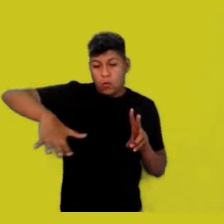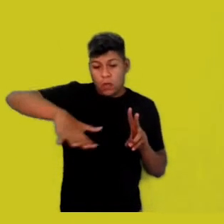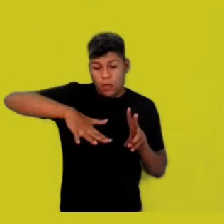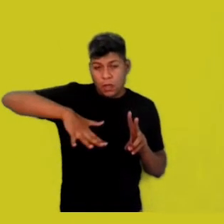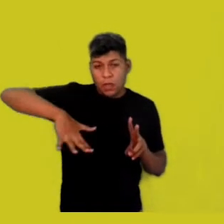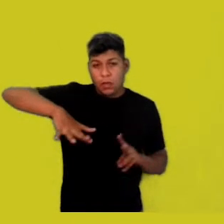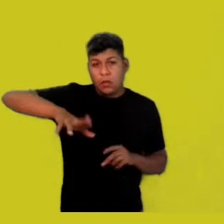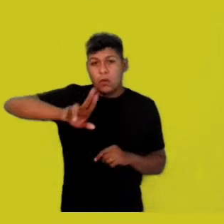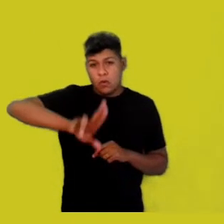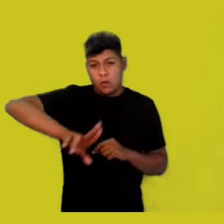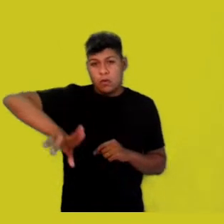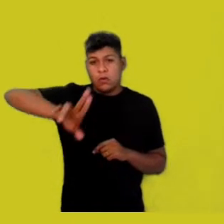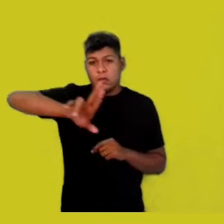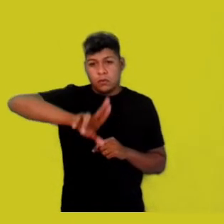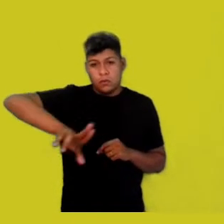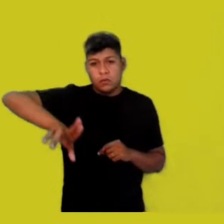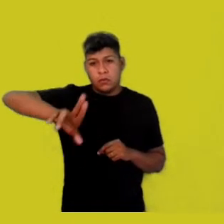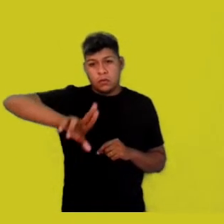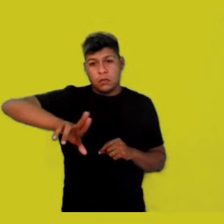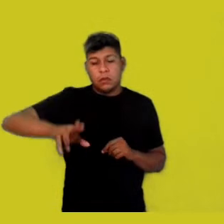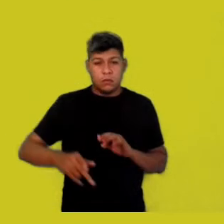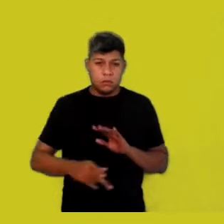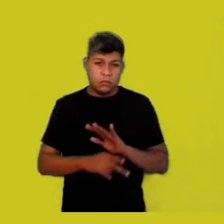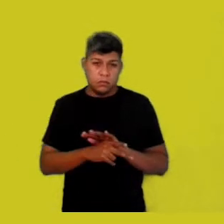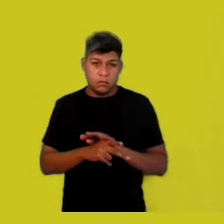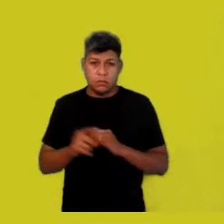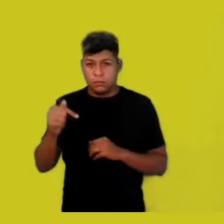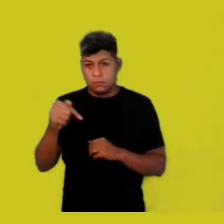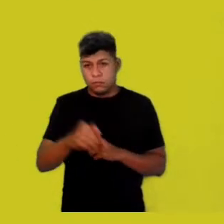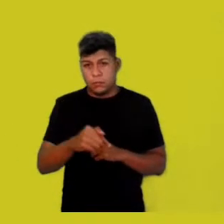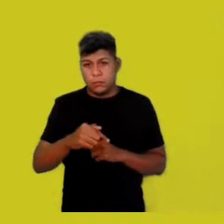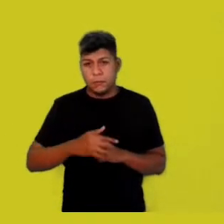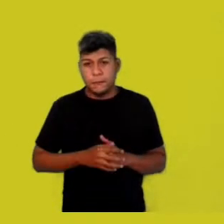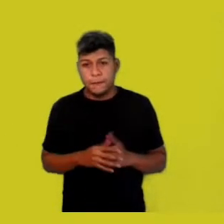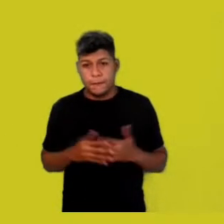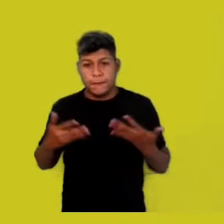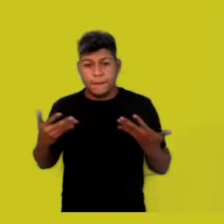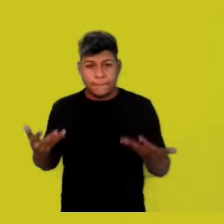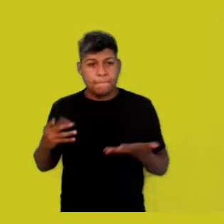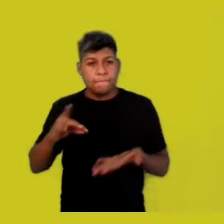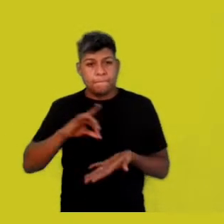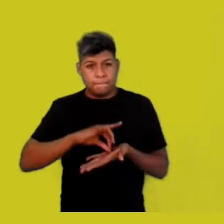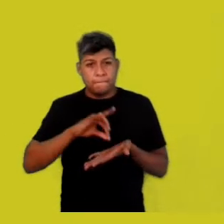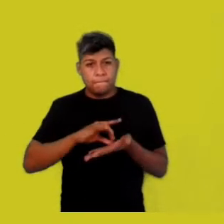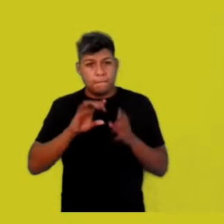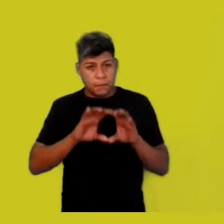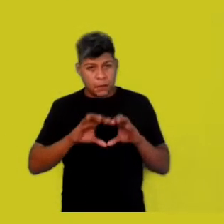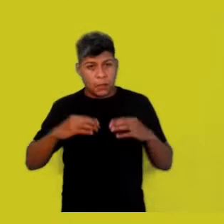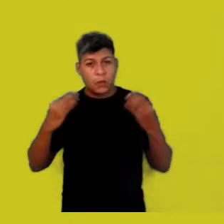in this internship. In fact, communities are fractured.